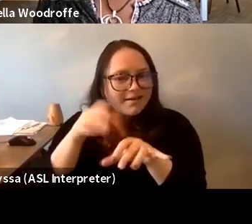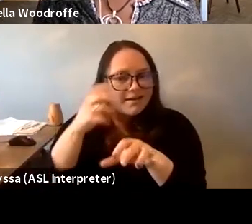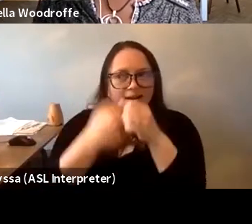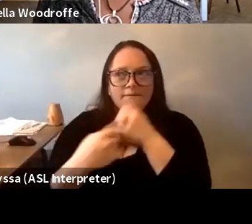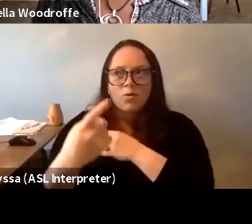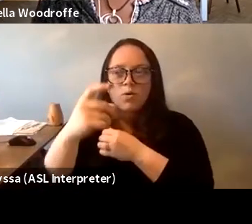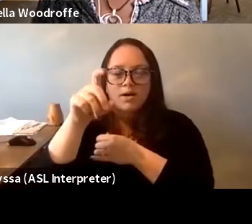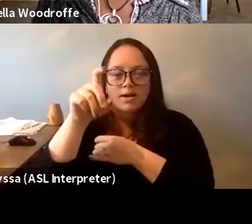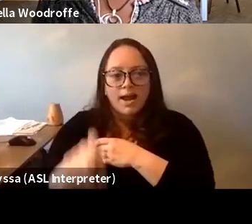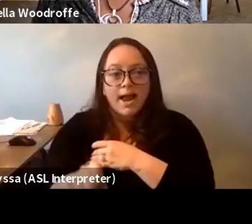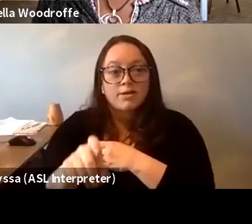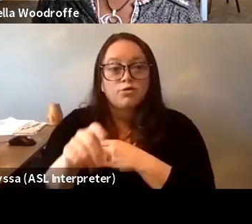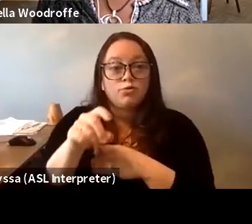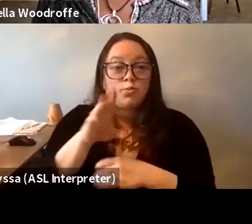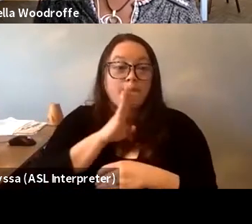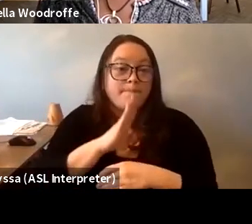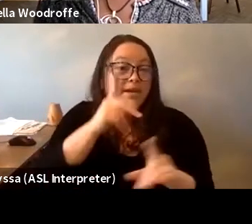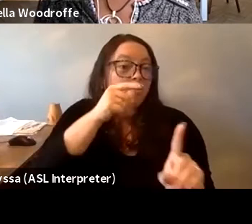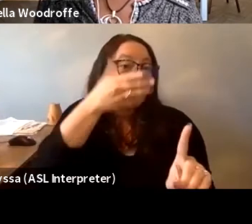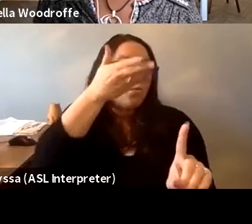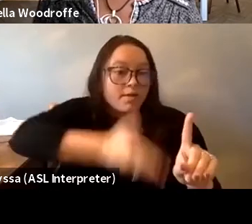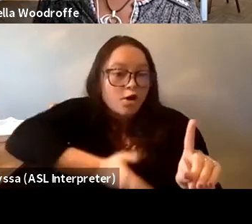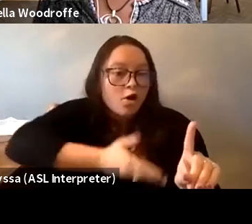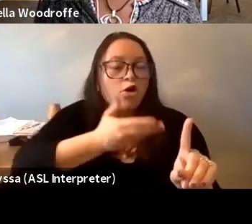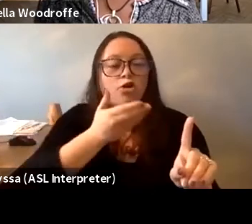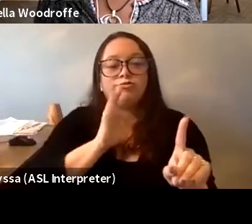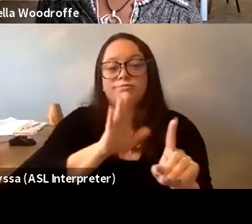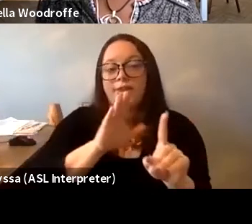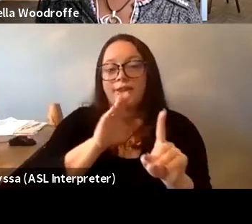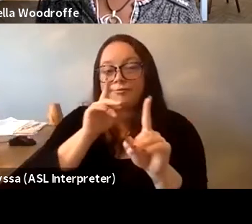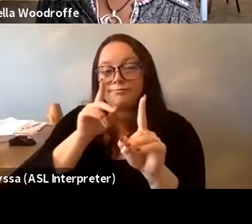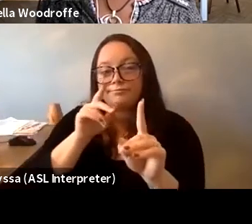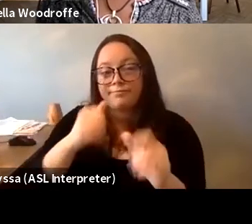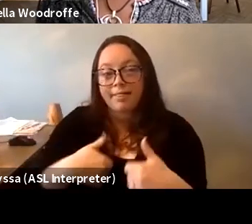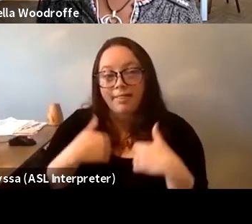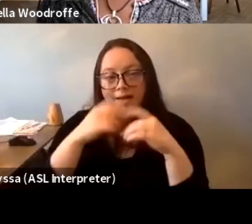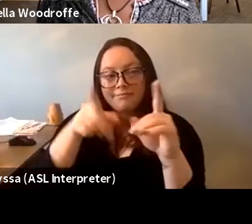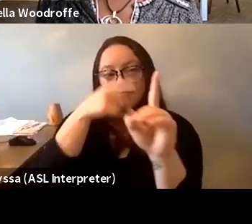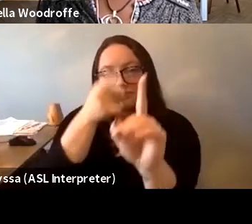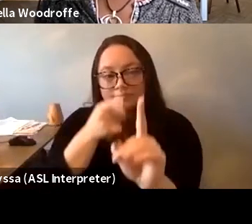they are, what they want to do with their lives as a person, as people on the autism spectrum and they should understand the